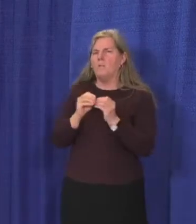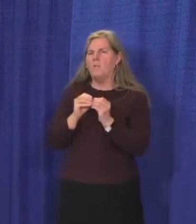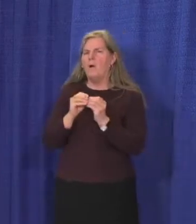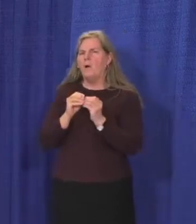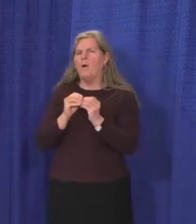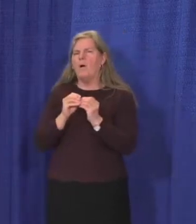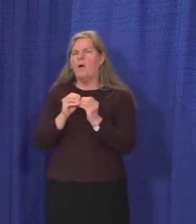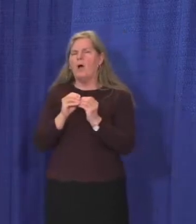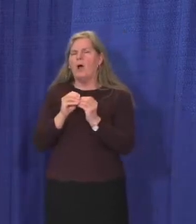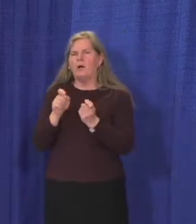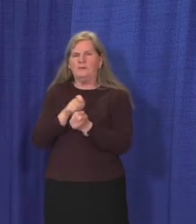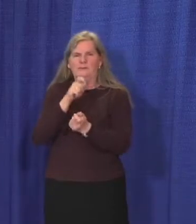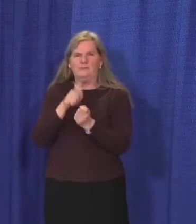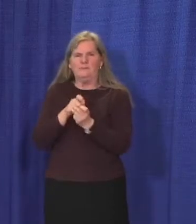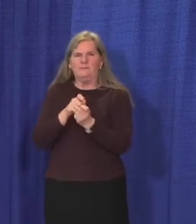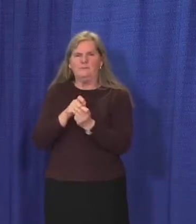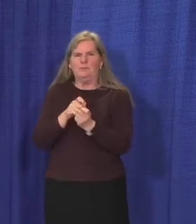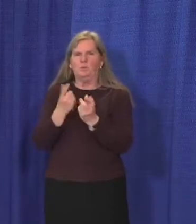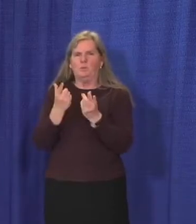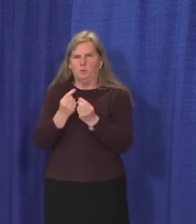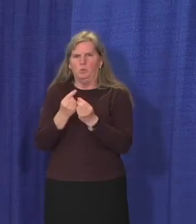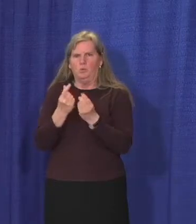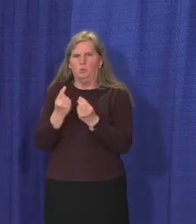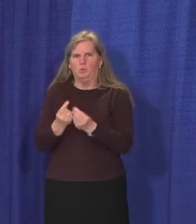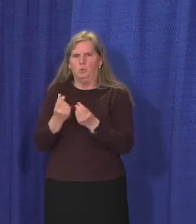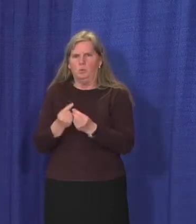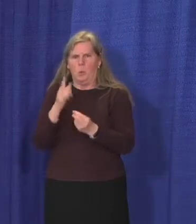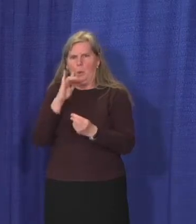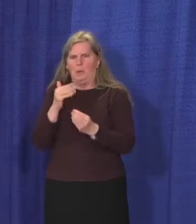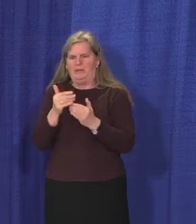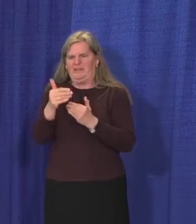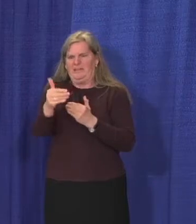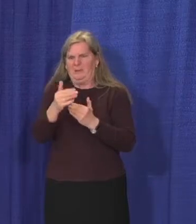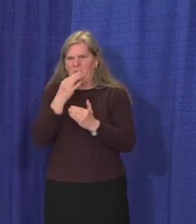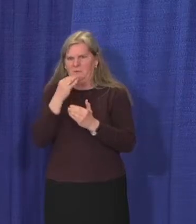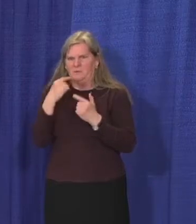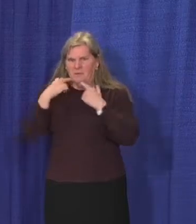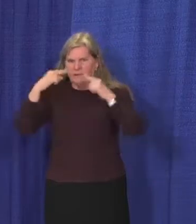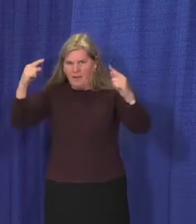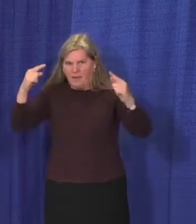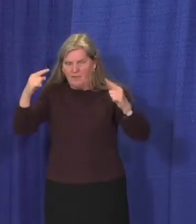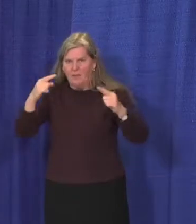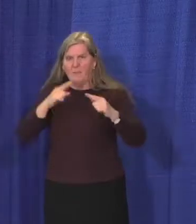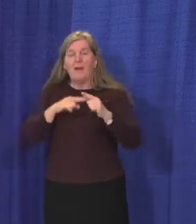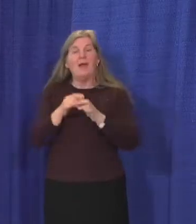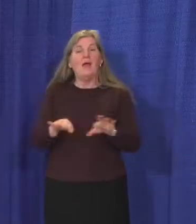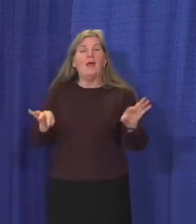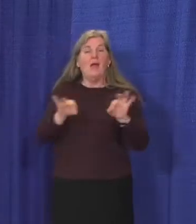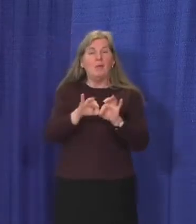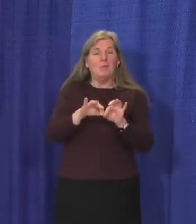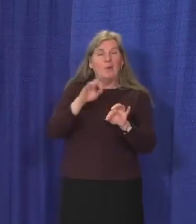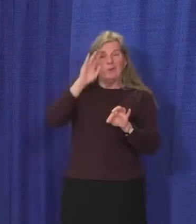More details will come out. Once we get this finalized we will give that information.